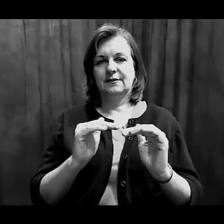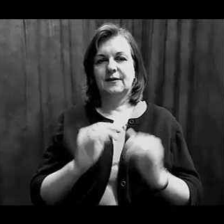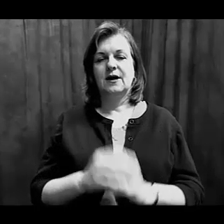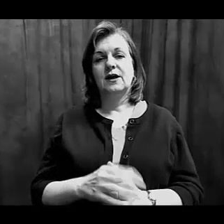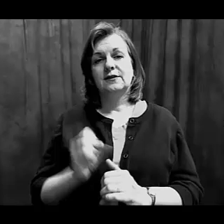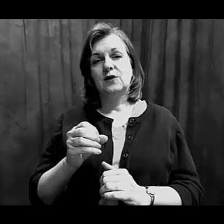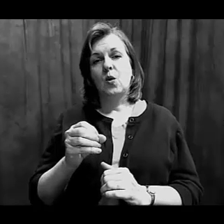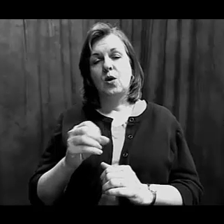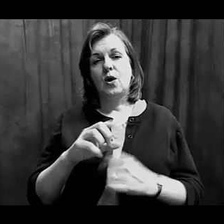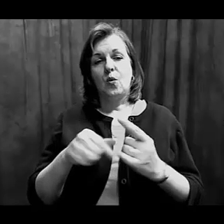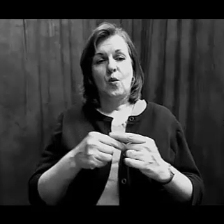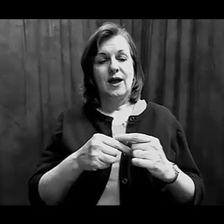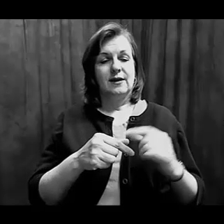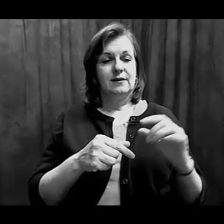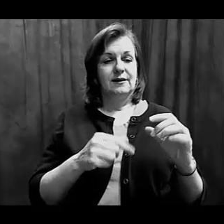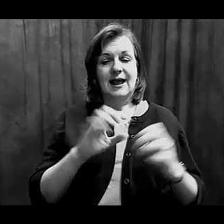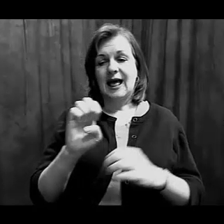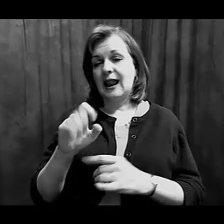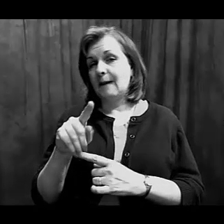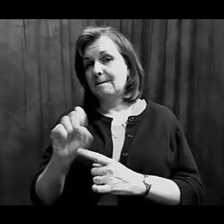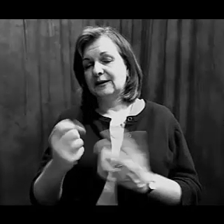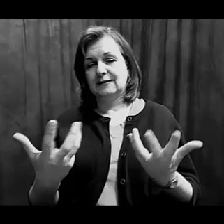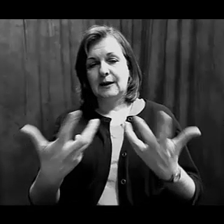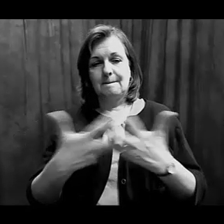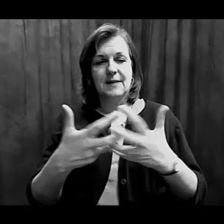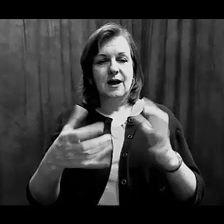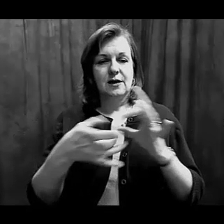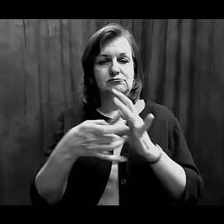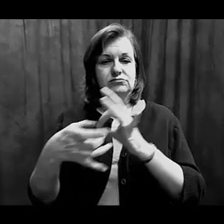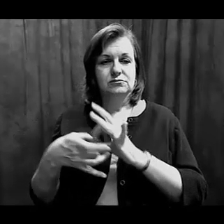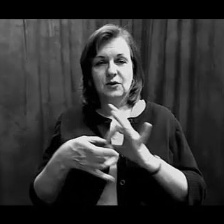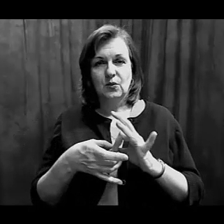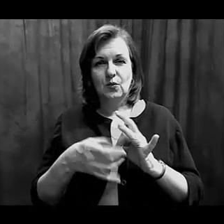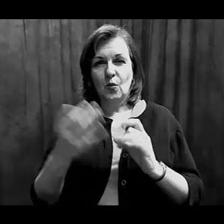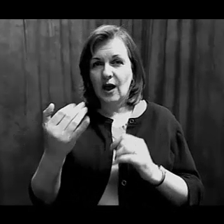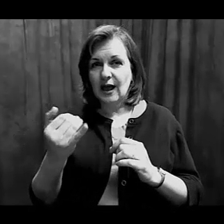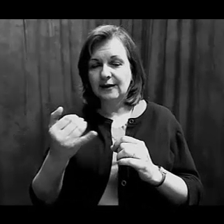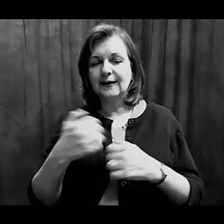so this whole goal of this interaction in this combining of elements